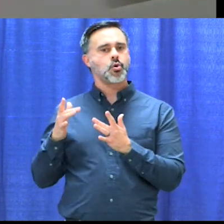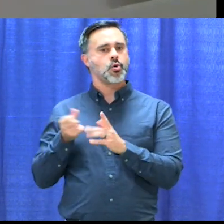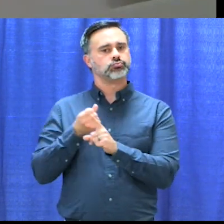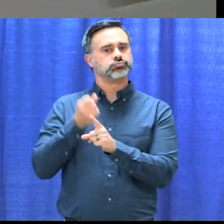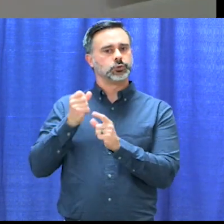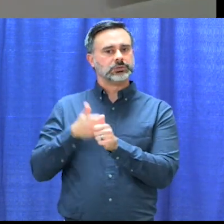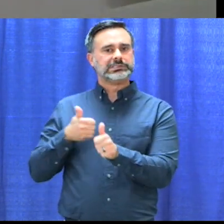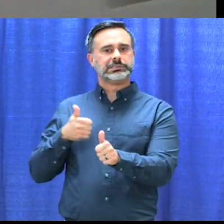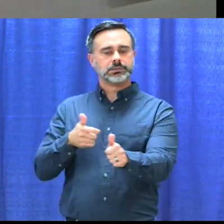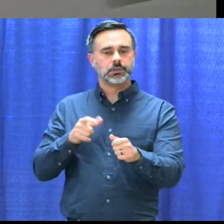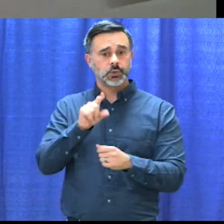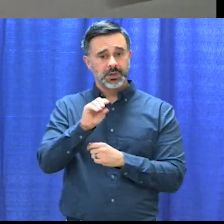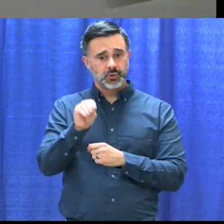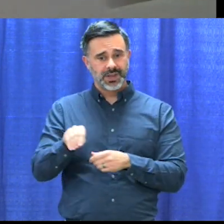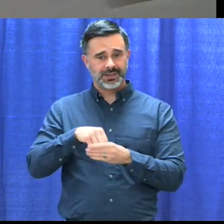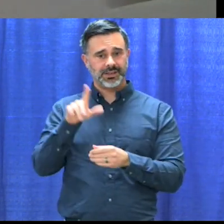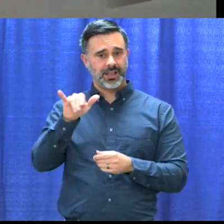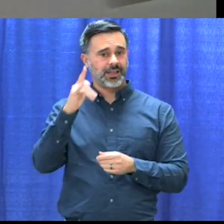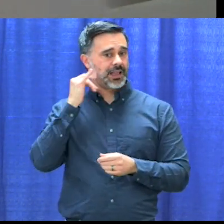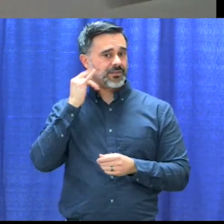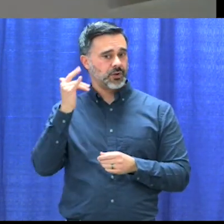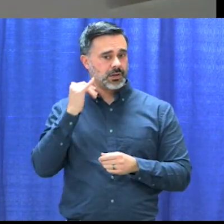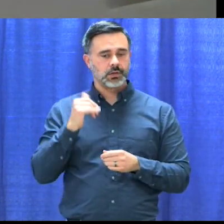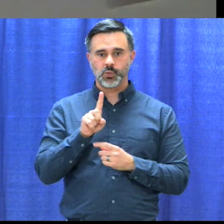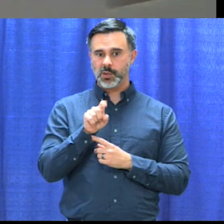I've heard that 20% of our students in California, that's 1.2 million students are unable to